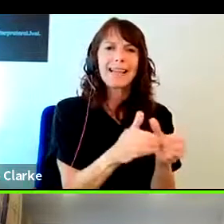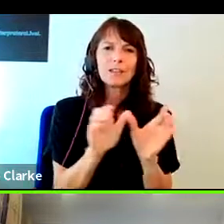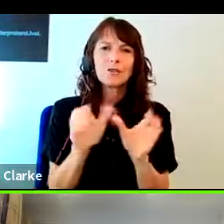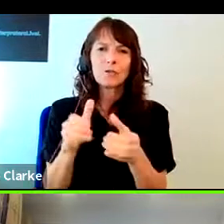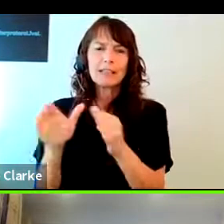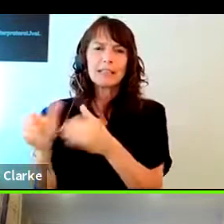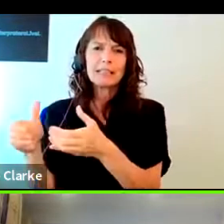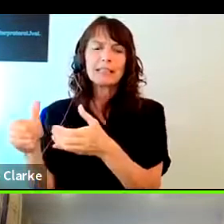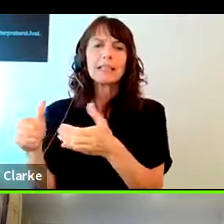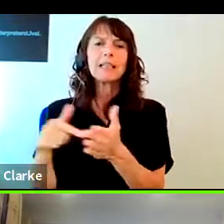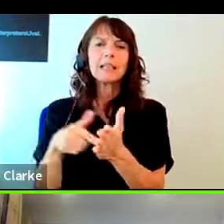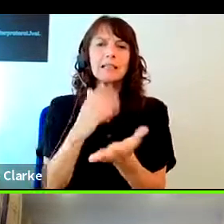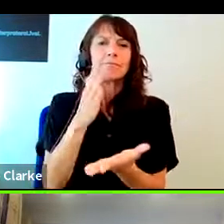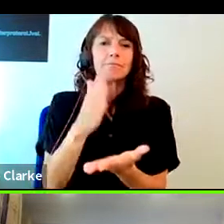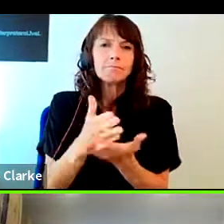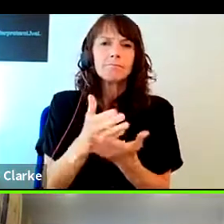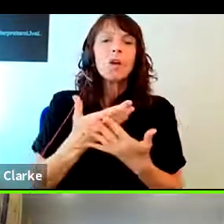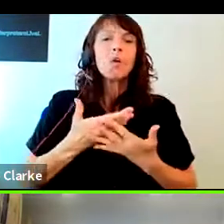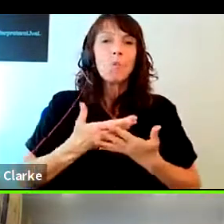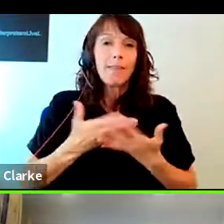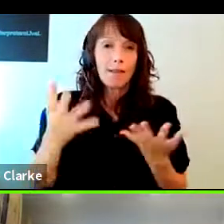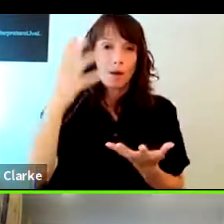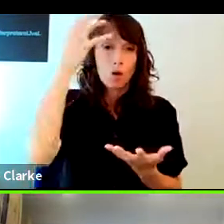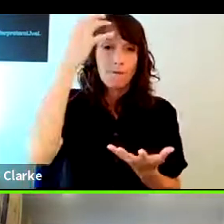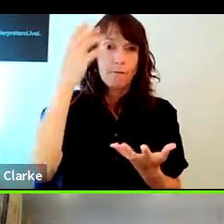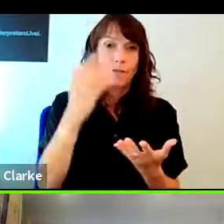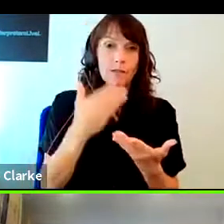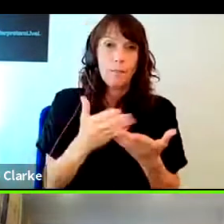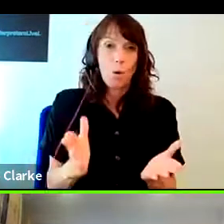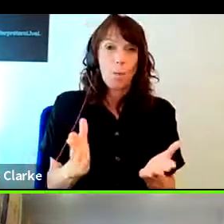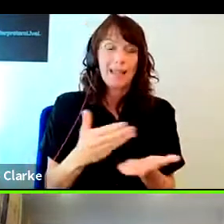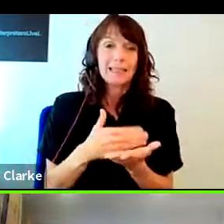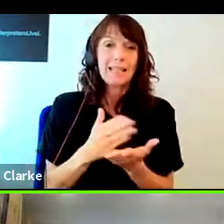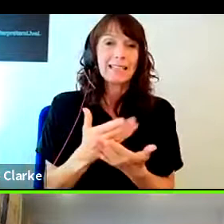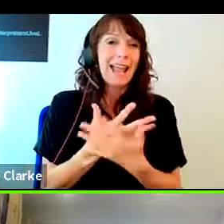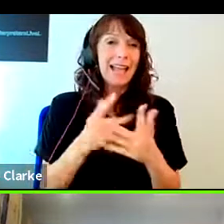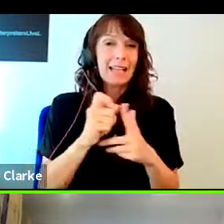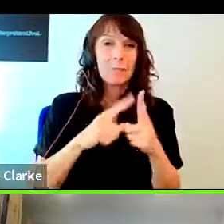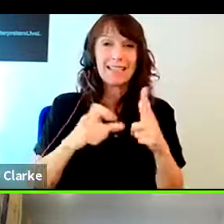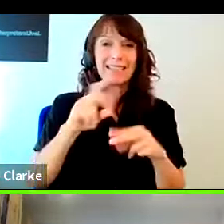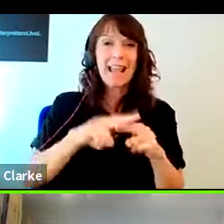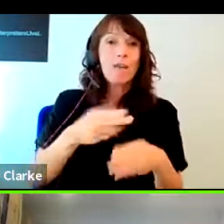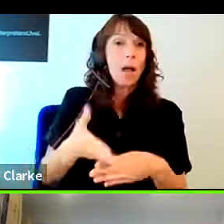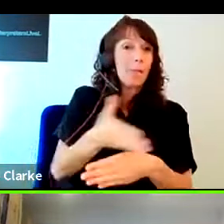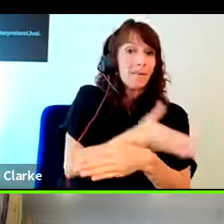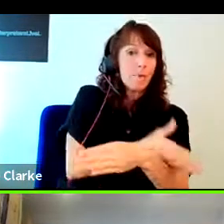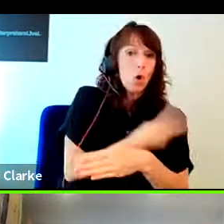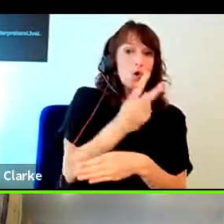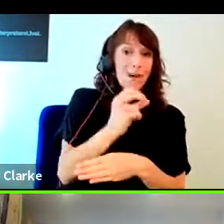certainly the case with the public sector, because any PDFs prior to 2018 are potentially